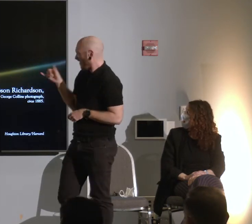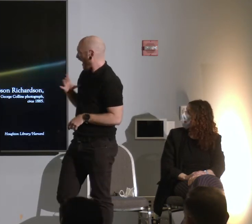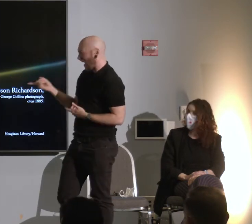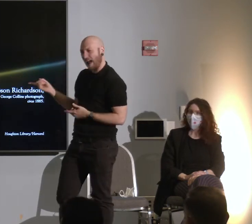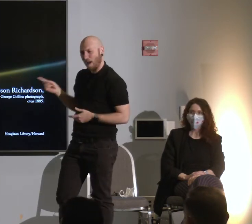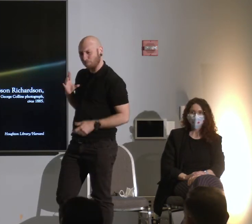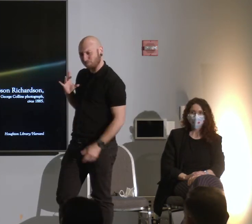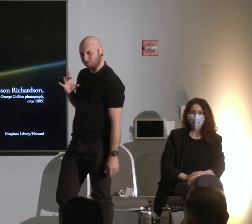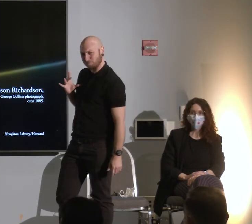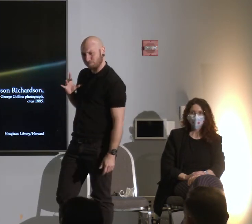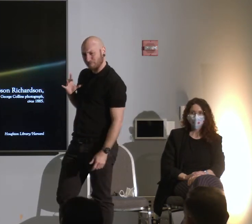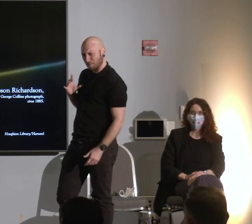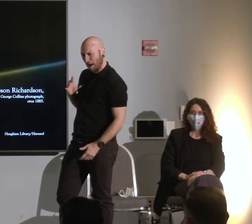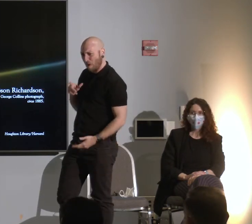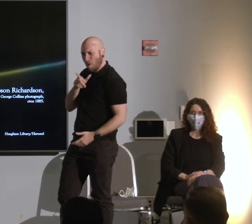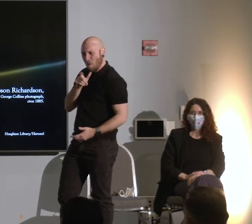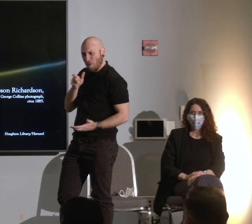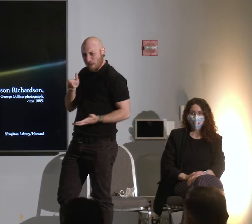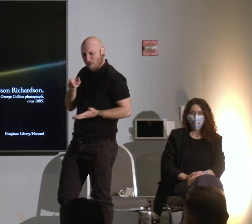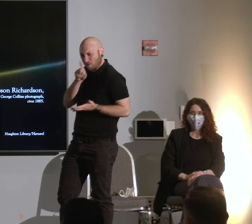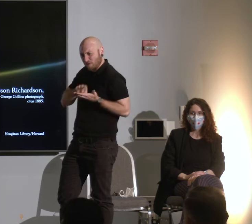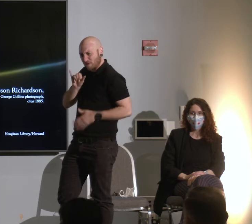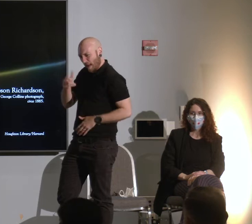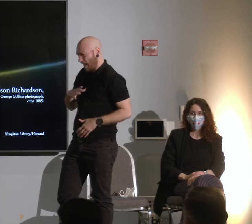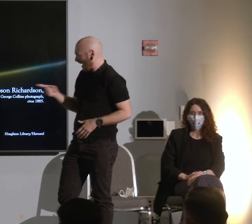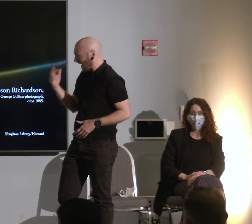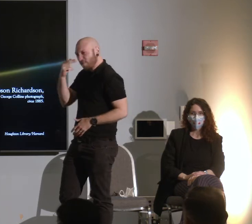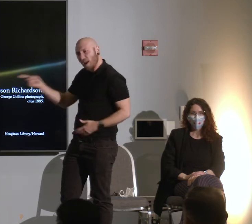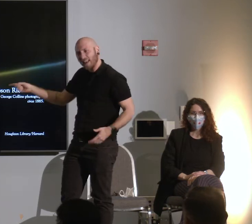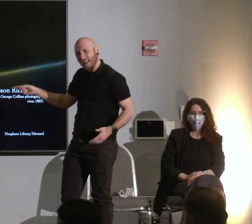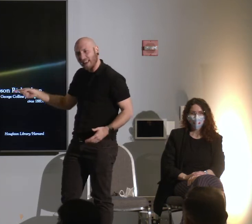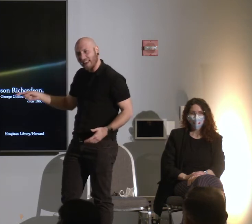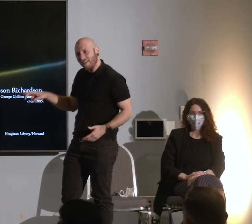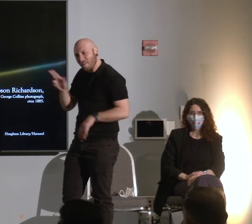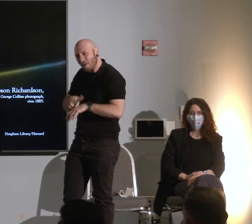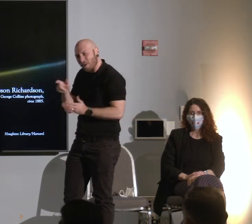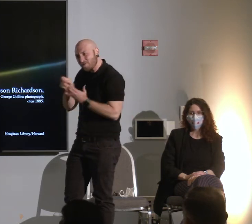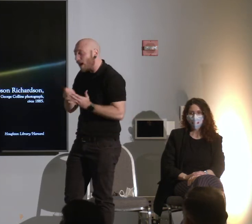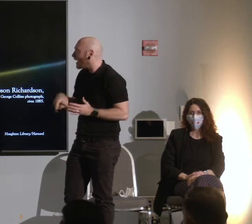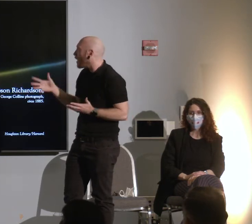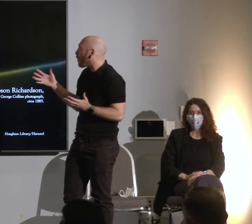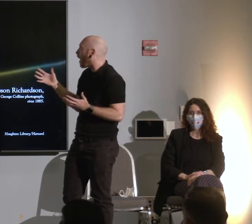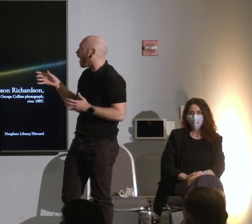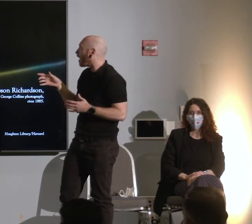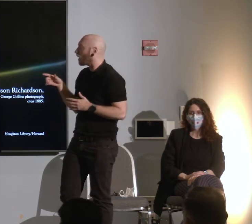about an architect with a sense of humor? A guy who wants to dress up as a medieval monk.